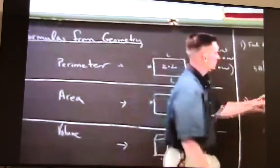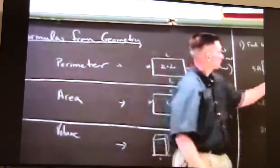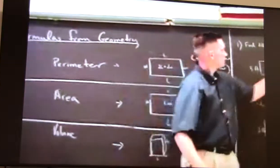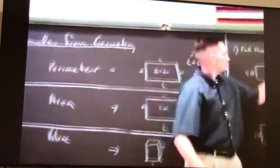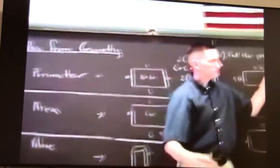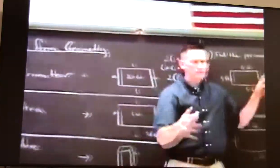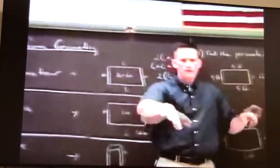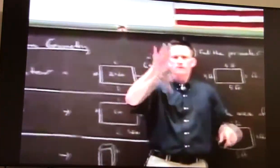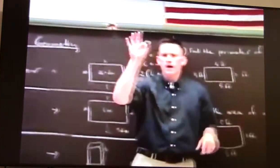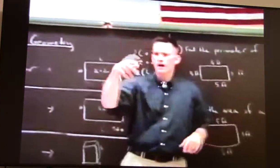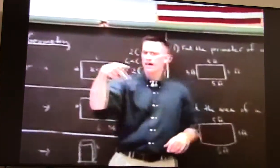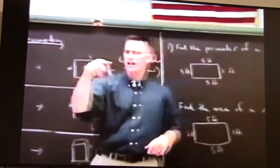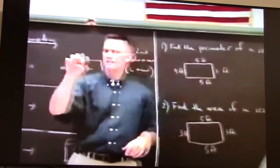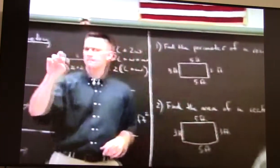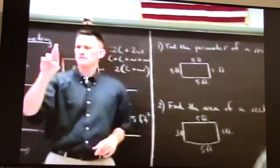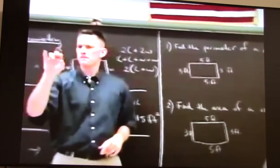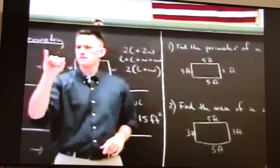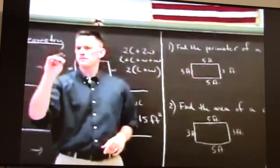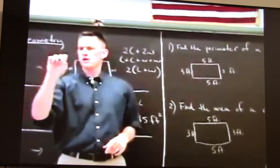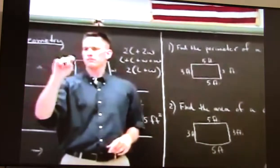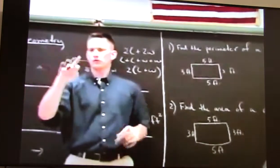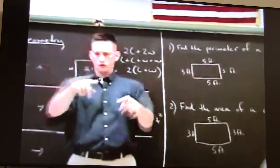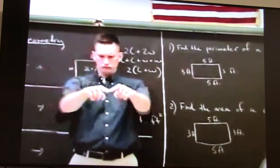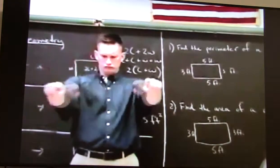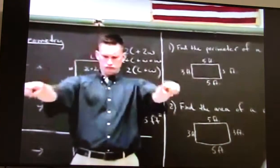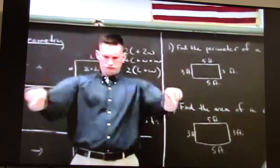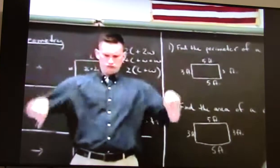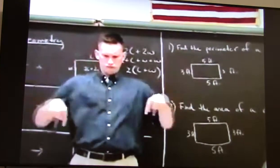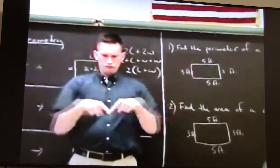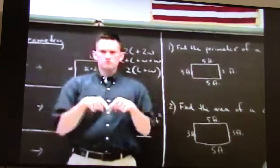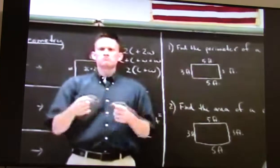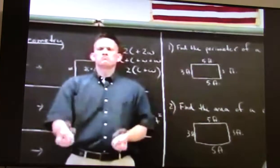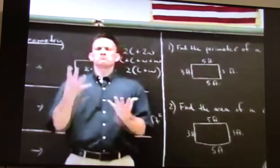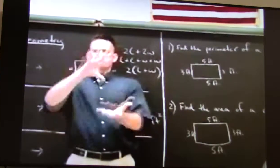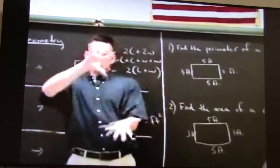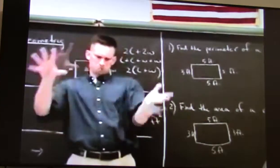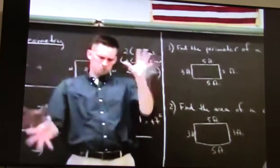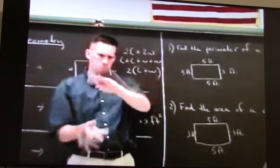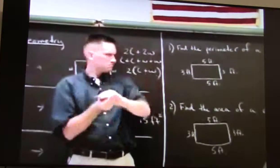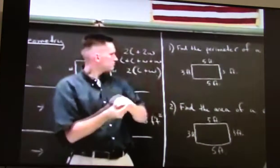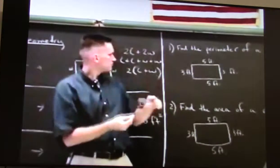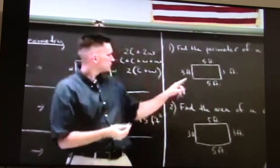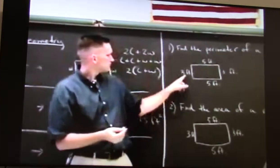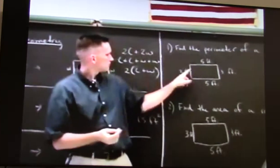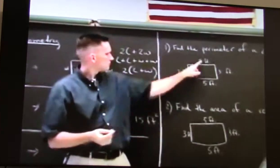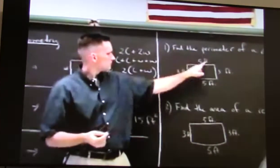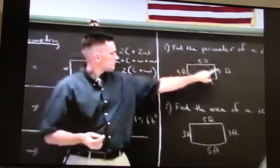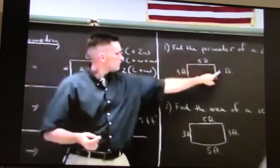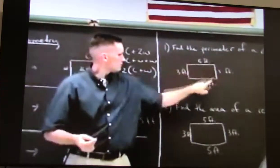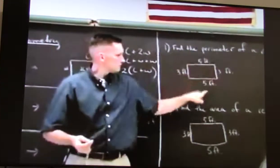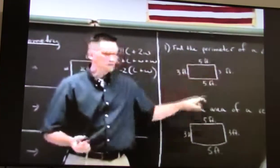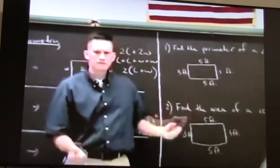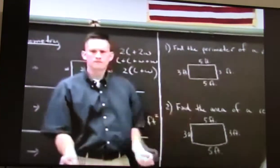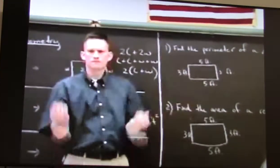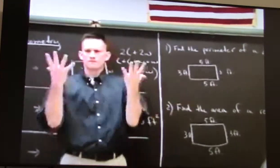I got a few problems and its just to kinda of show you how to use those formulas.